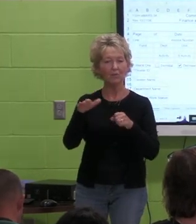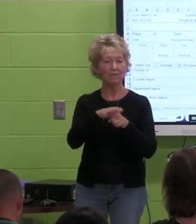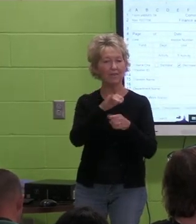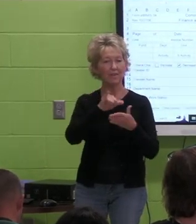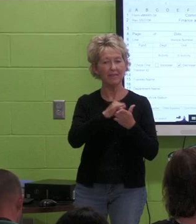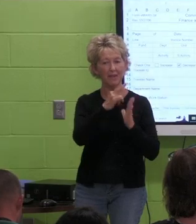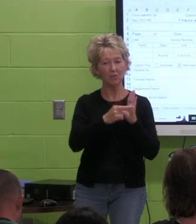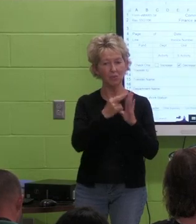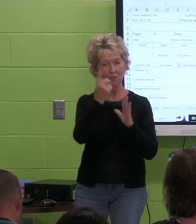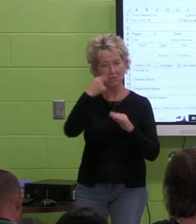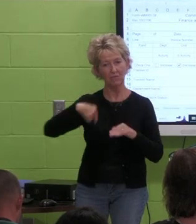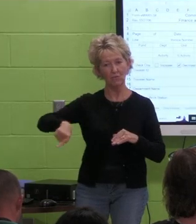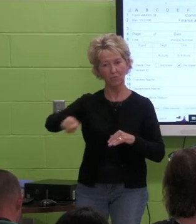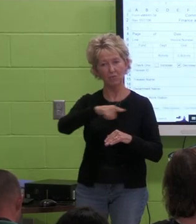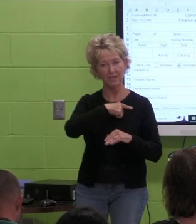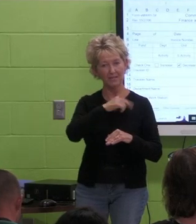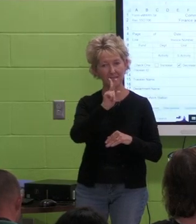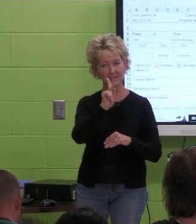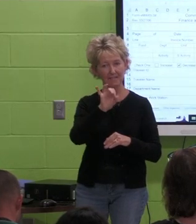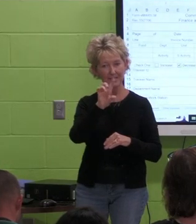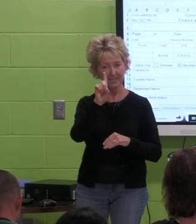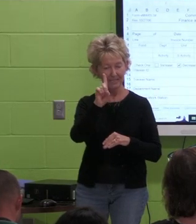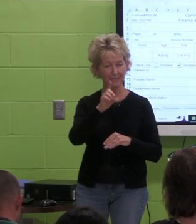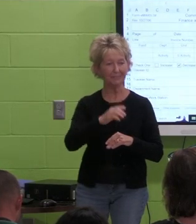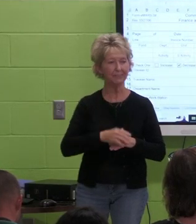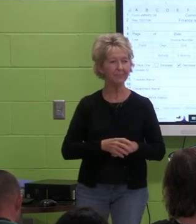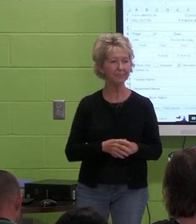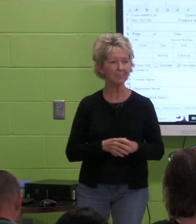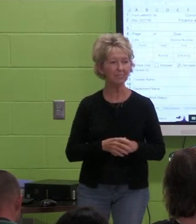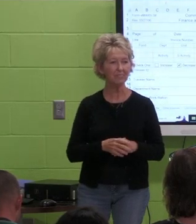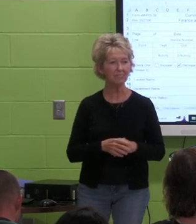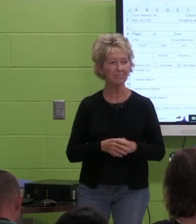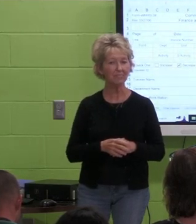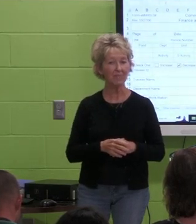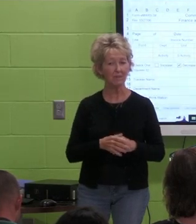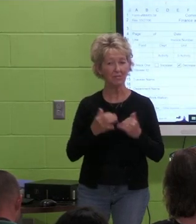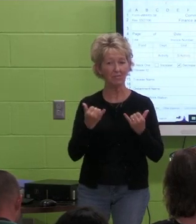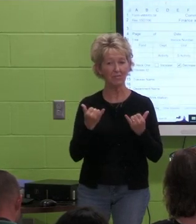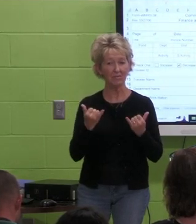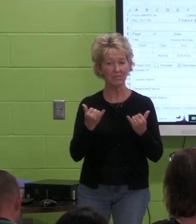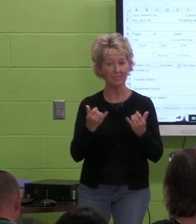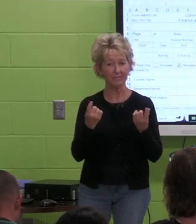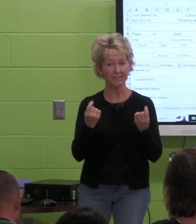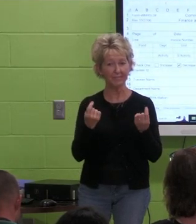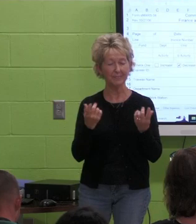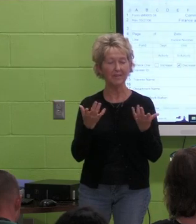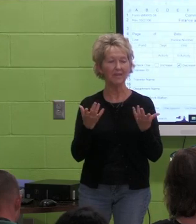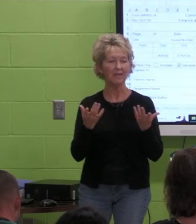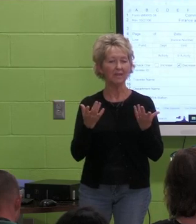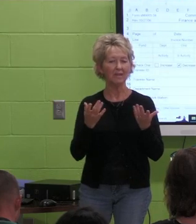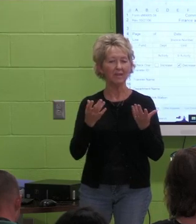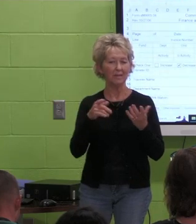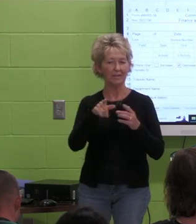you all um in the um interim um so we wanted to come down and talk to you guys a little